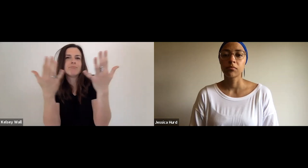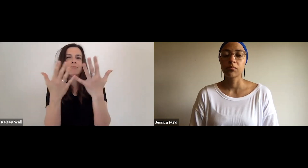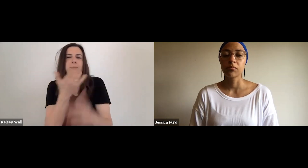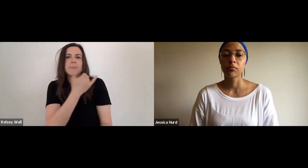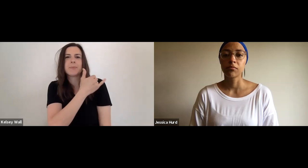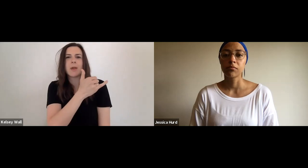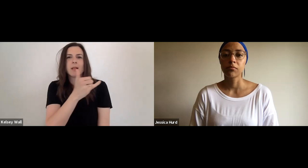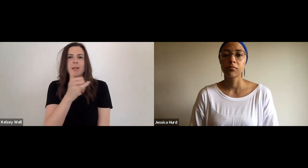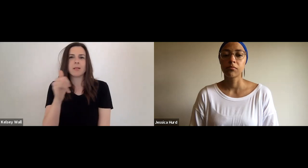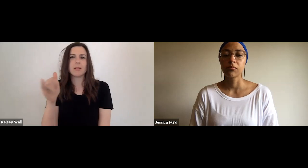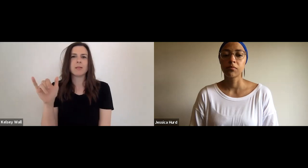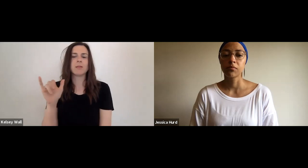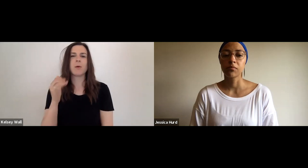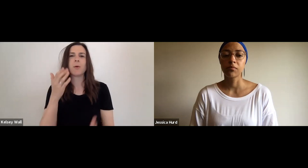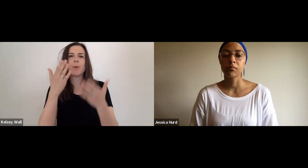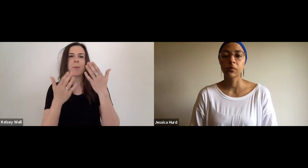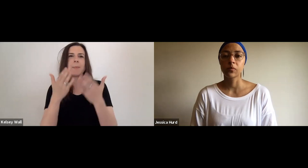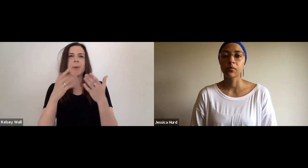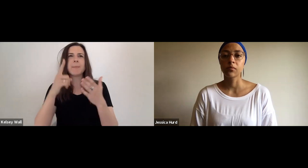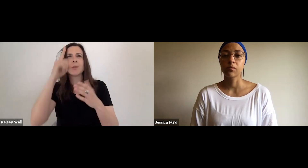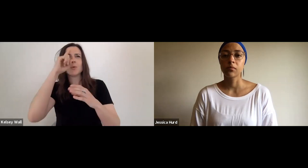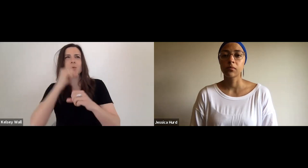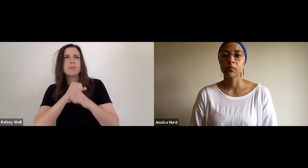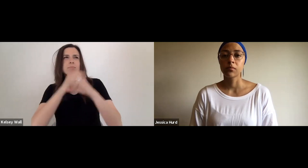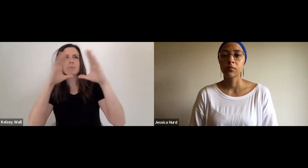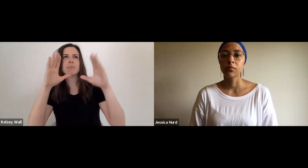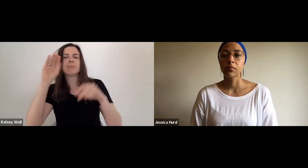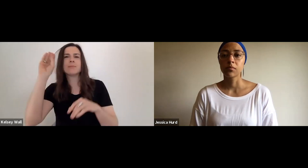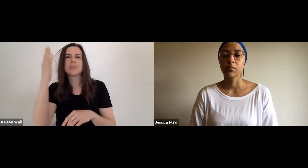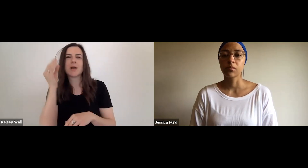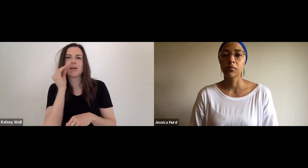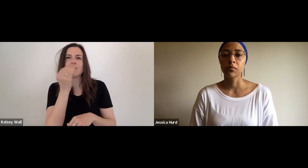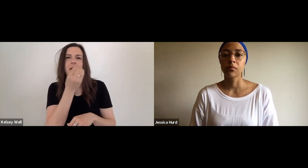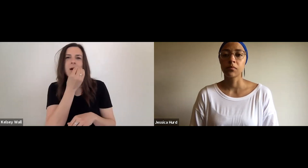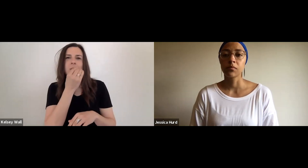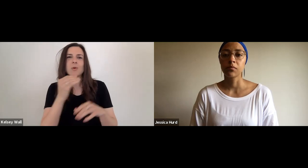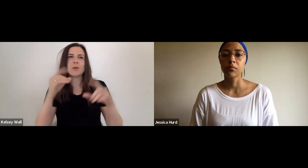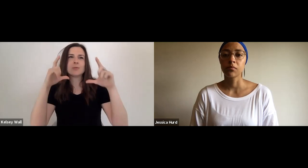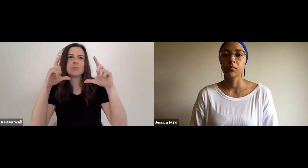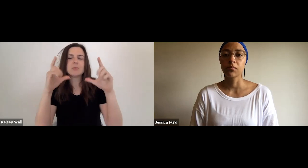Feel it surround you, yellow everywhere,